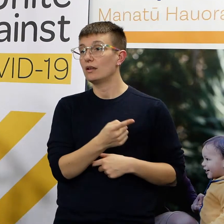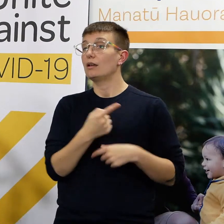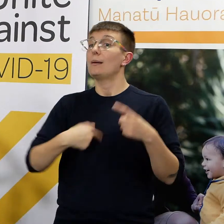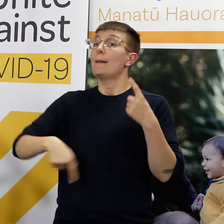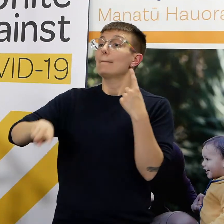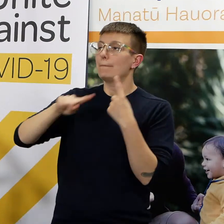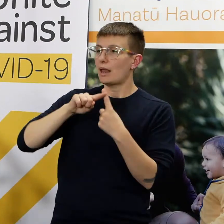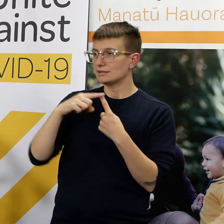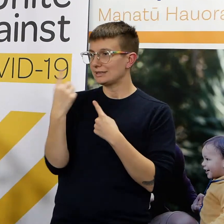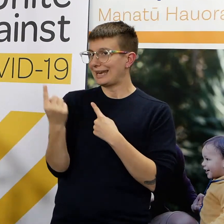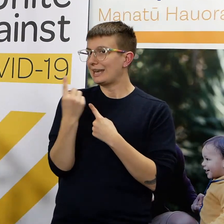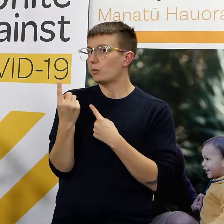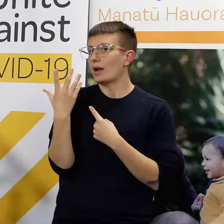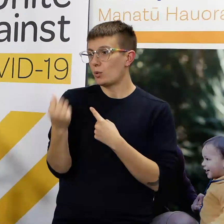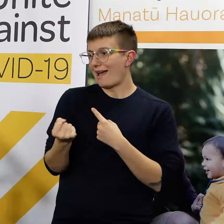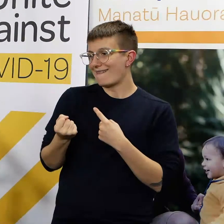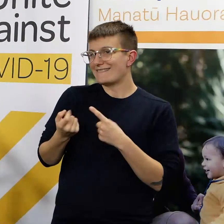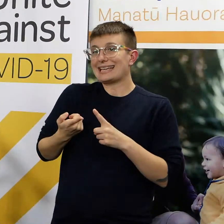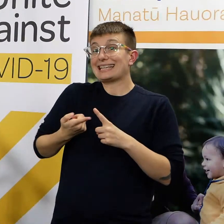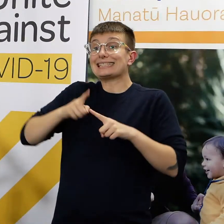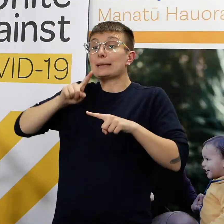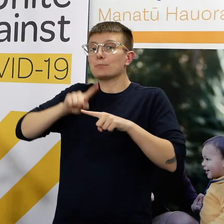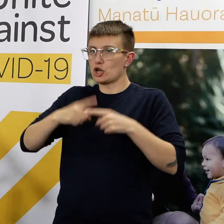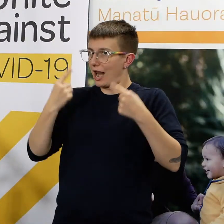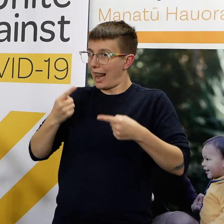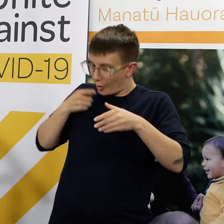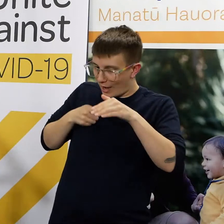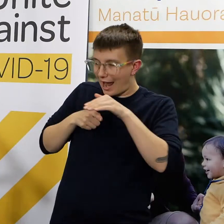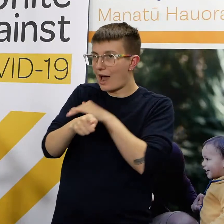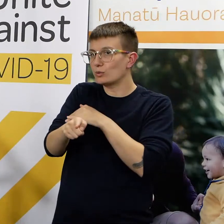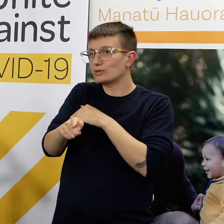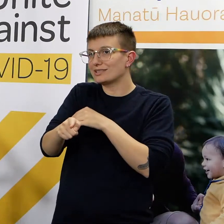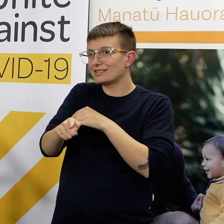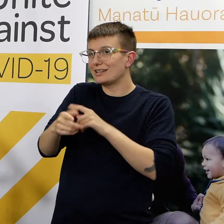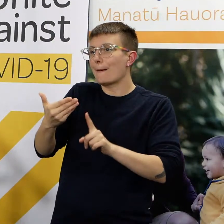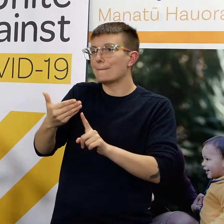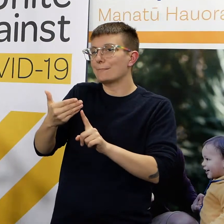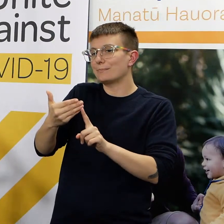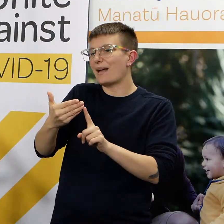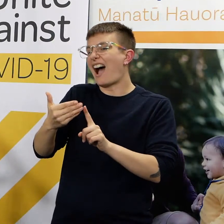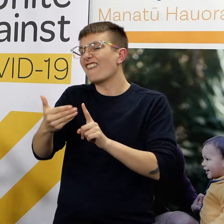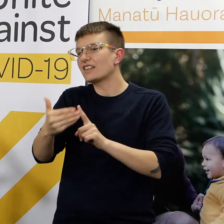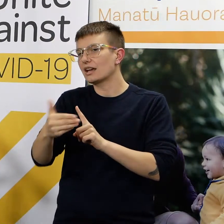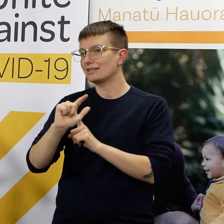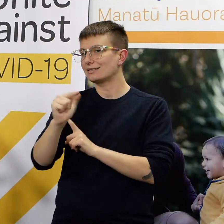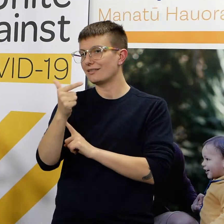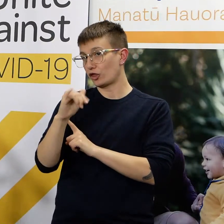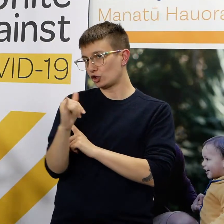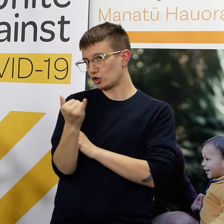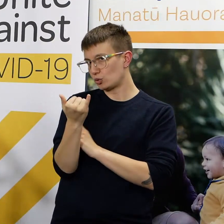had an exemption since, you know, the 7th of June, just to check that testing had been done prior to departure